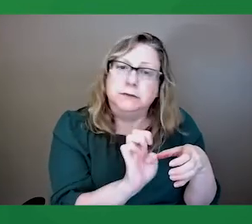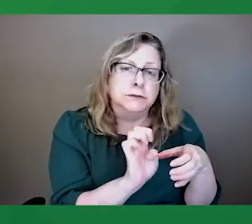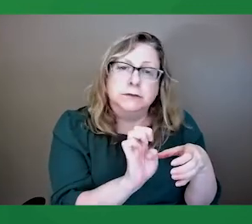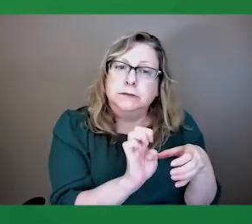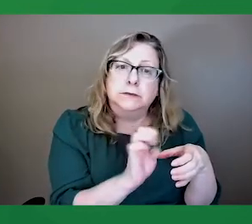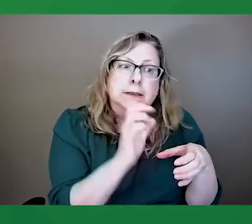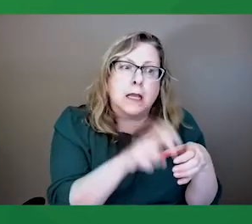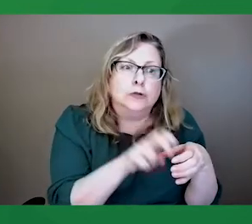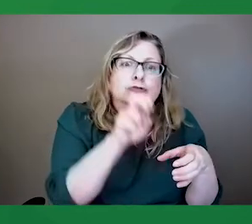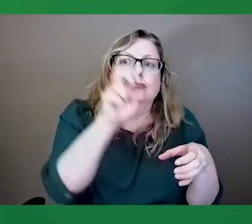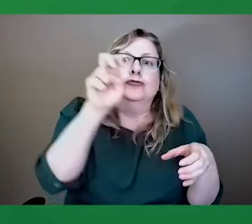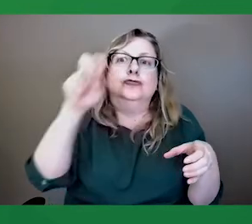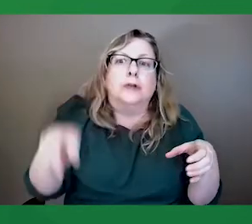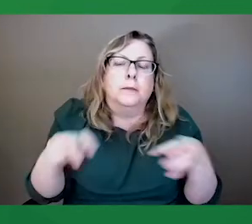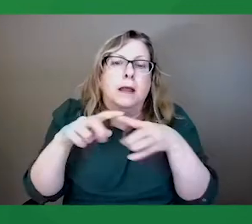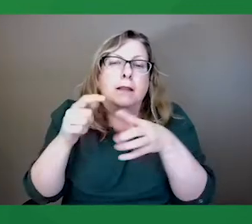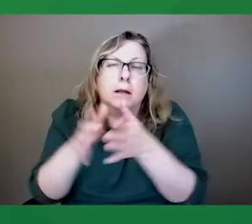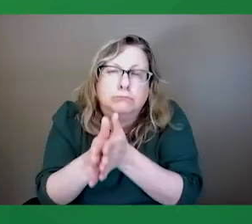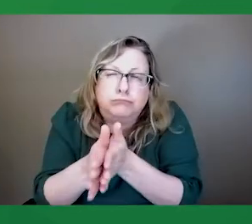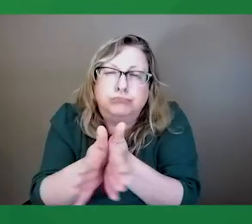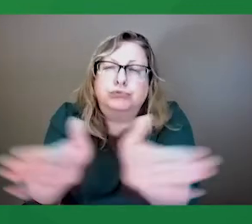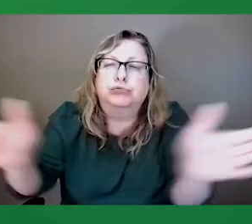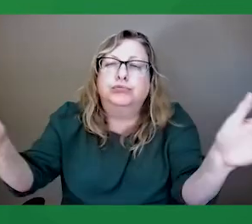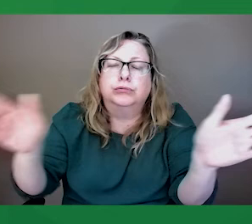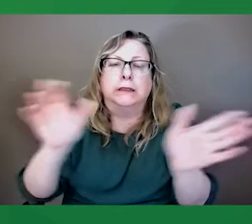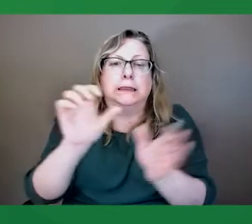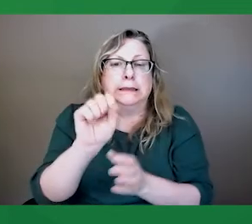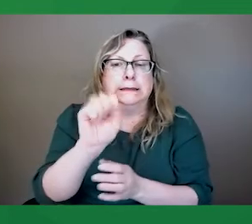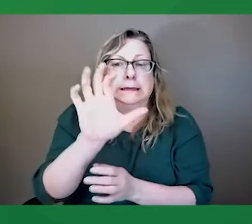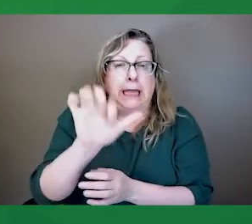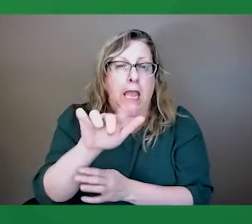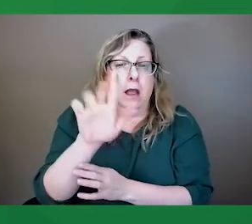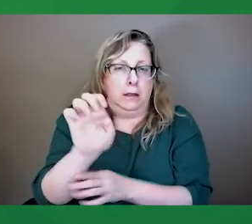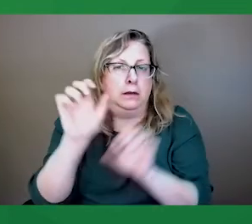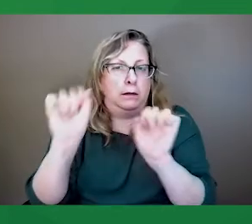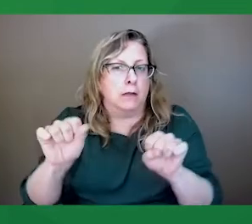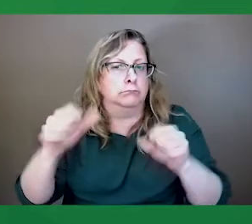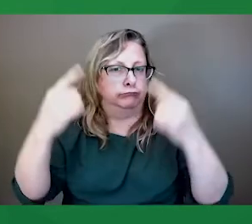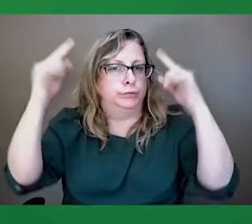in the world of accessibility entrepreneurship. Let me give you an example closer to home.